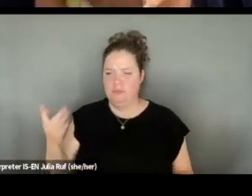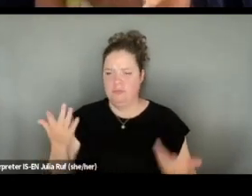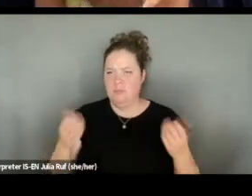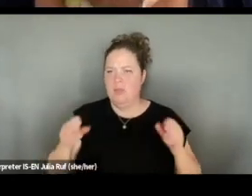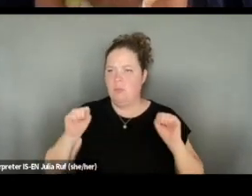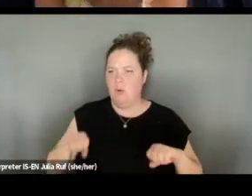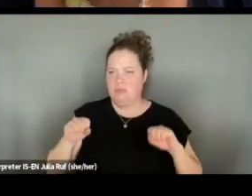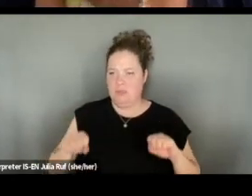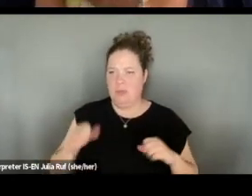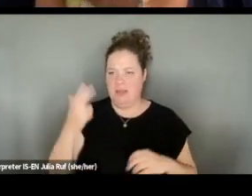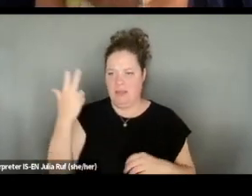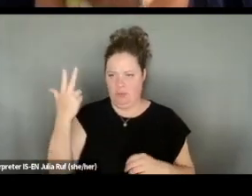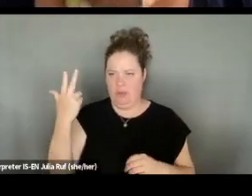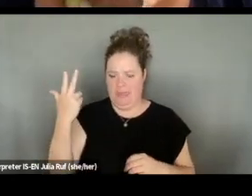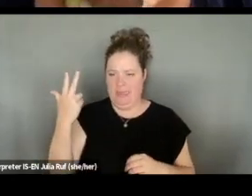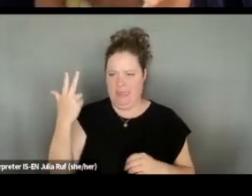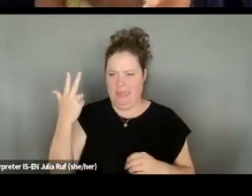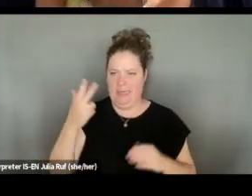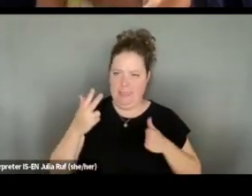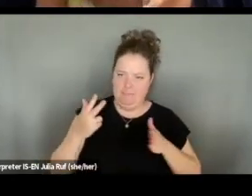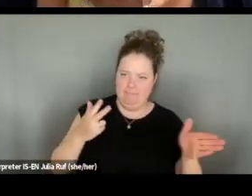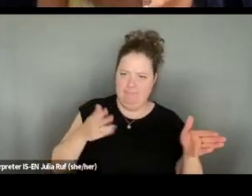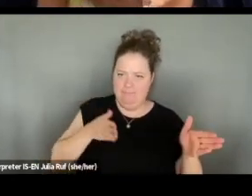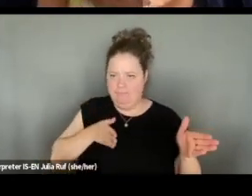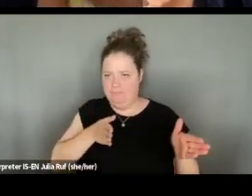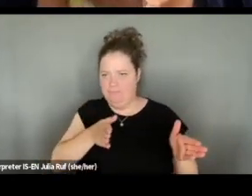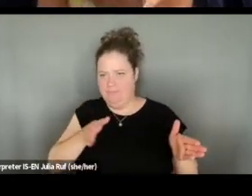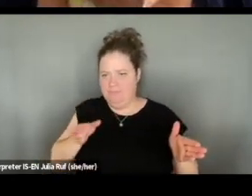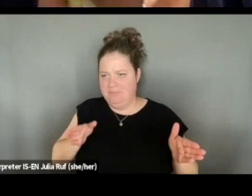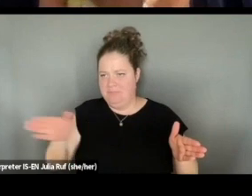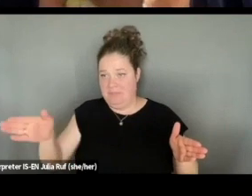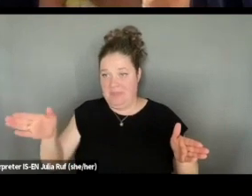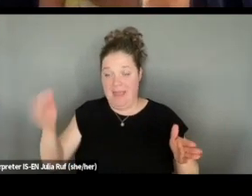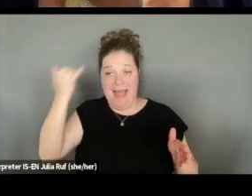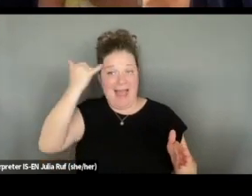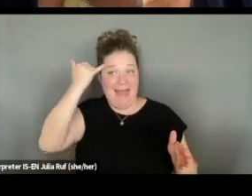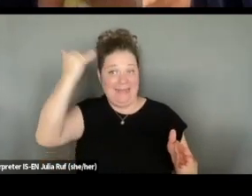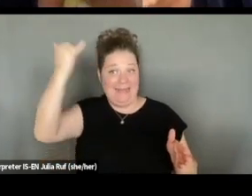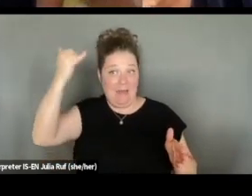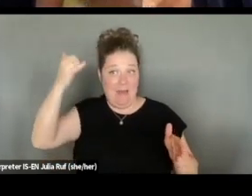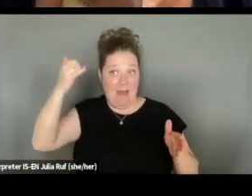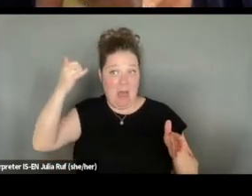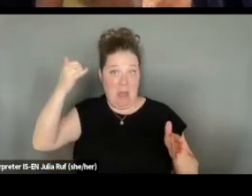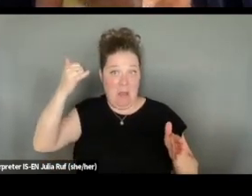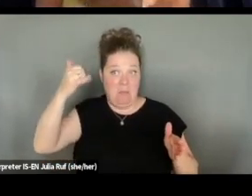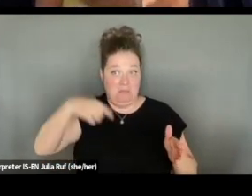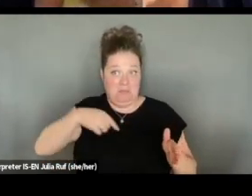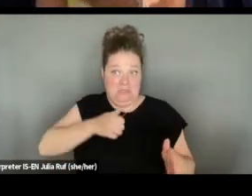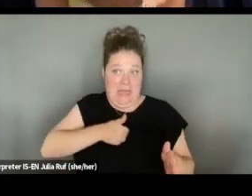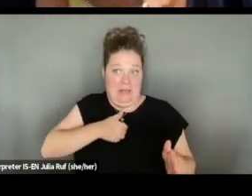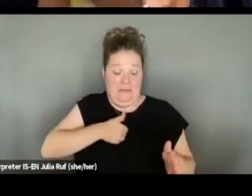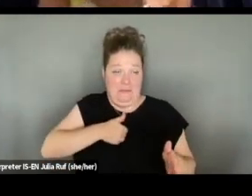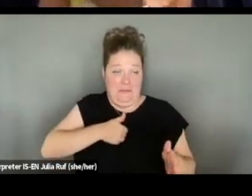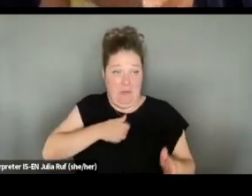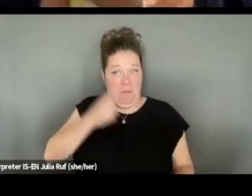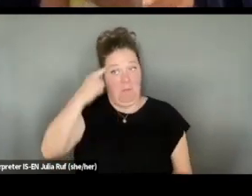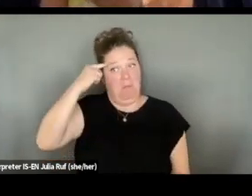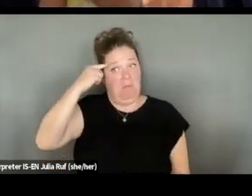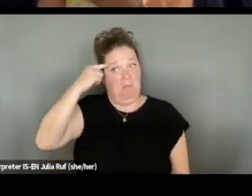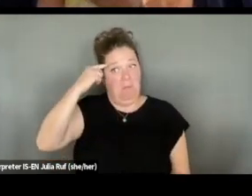three different sources, if you will, or the ideas can come from three different parts. So, either we have an idea ourselves; we